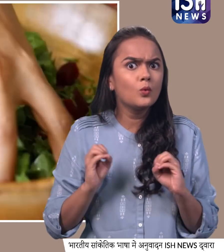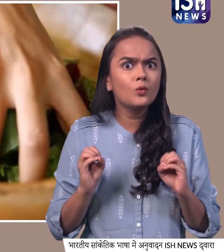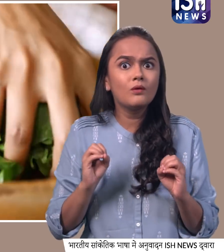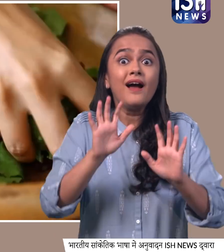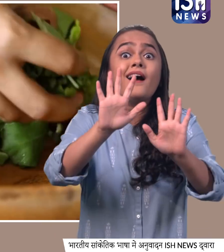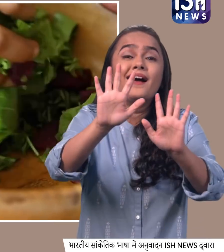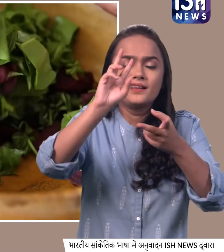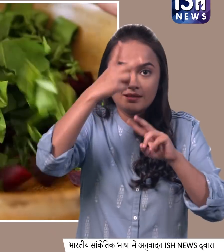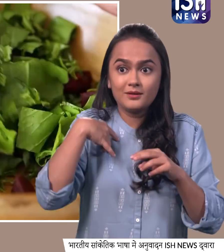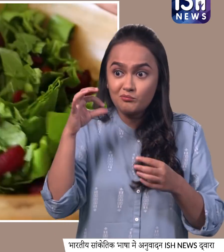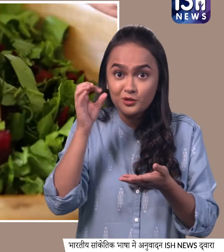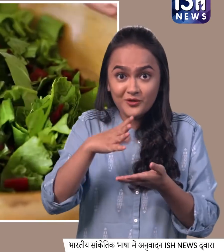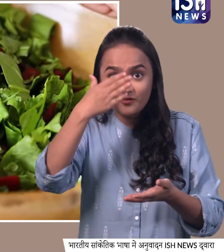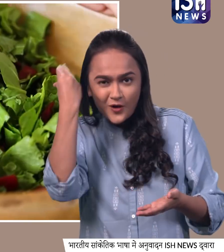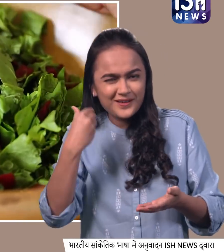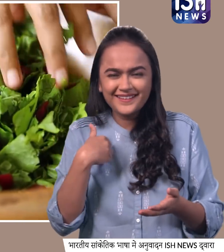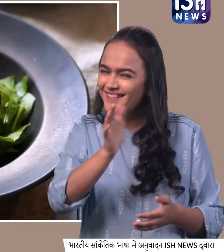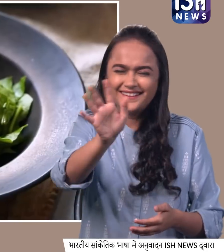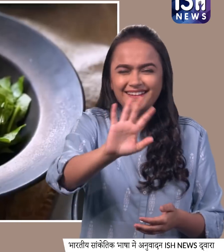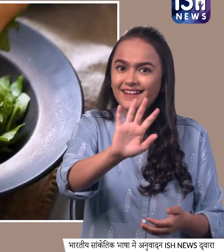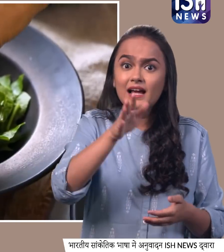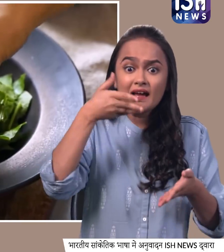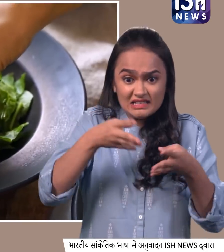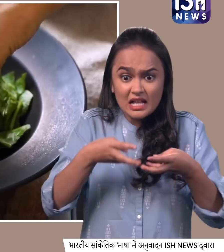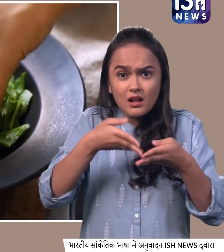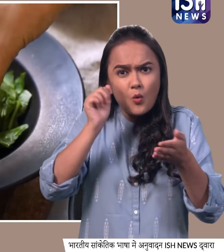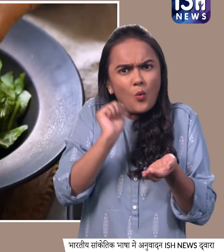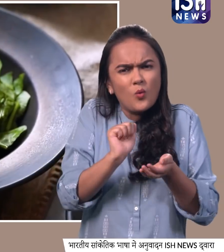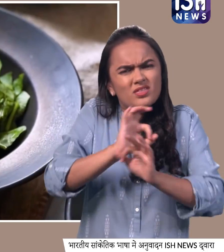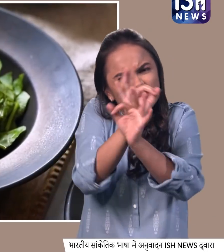No we didn't forget to add salt to this salad. It already has salt!